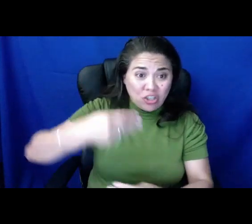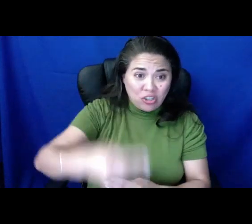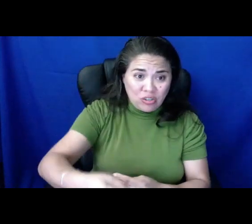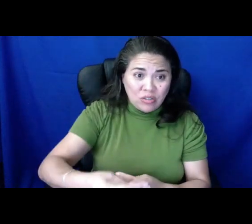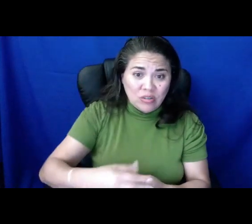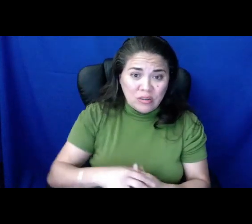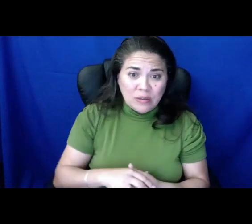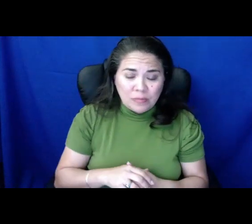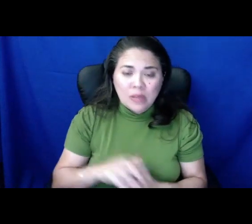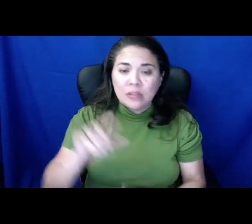Raymond Antrobus (He/Him): The Tyrone givens.